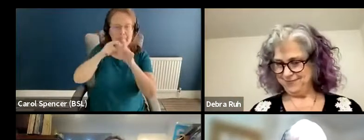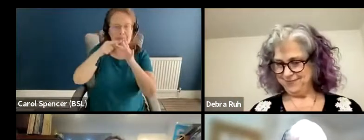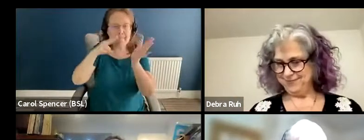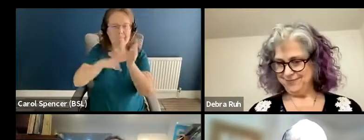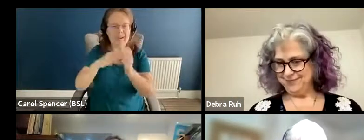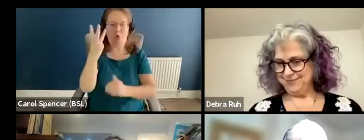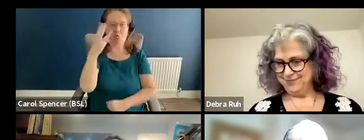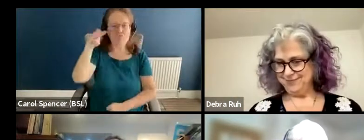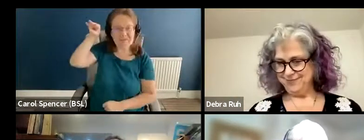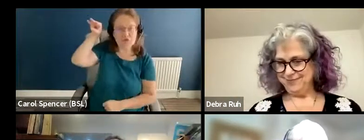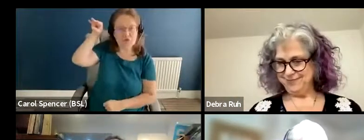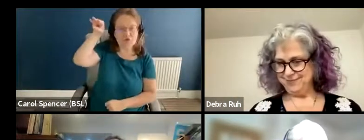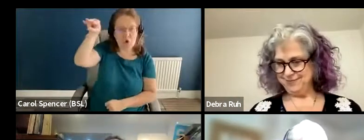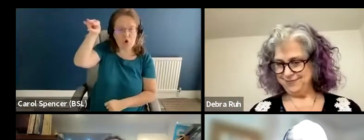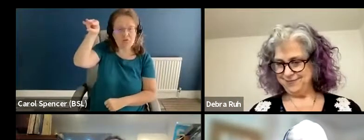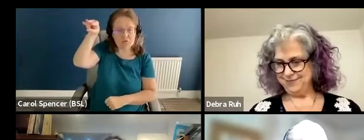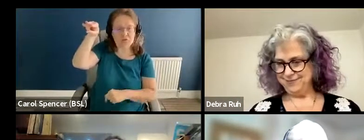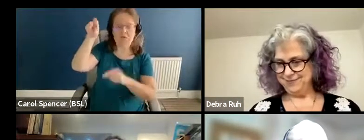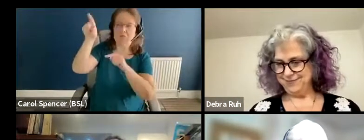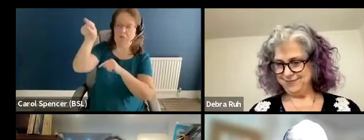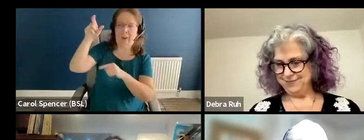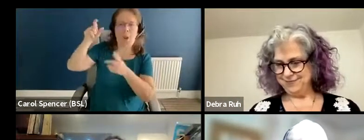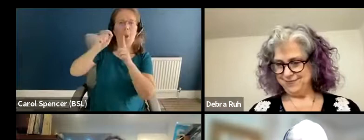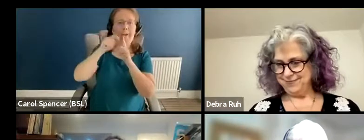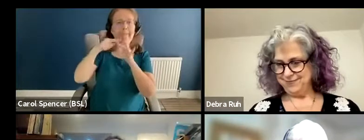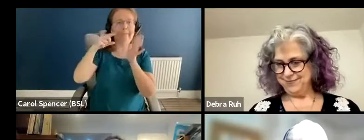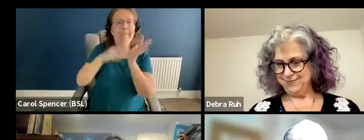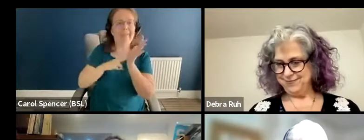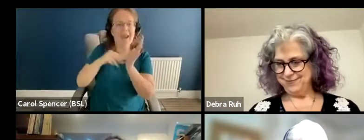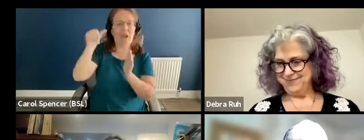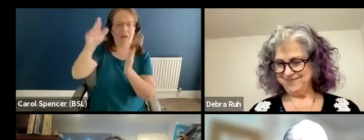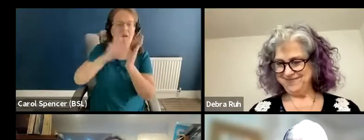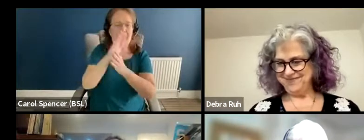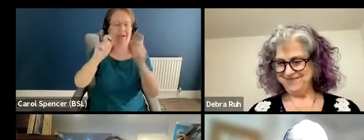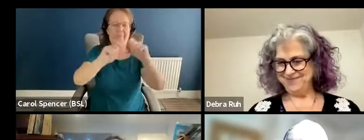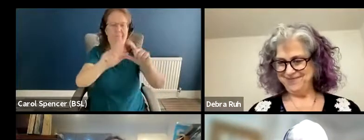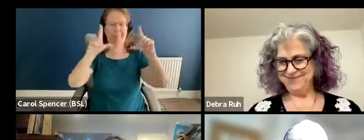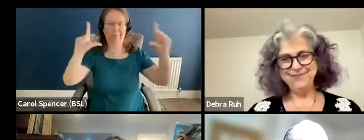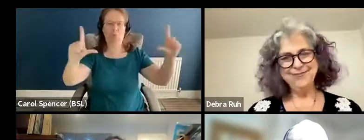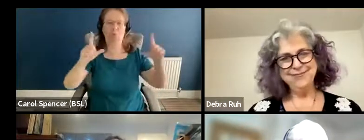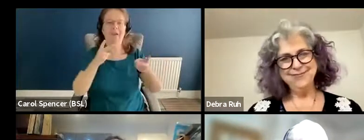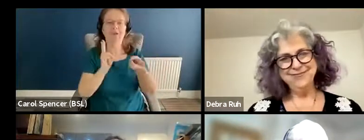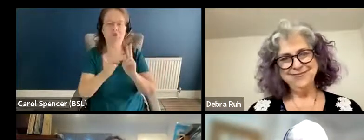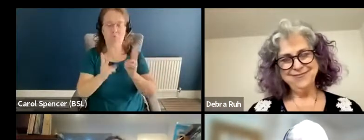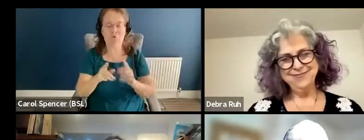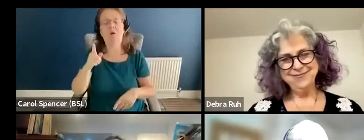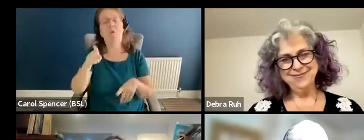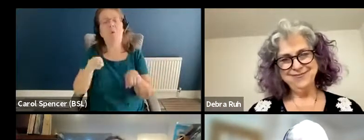the three dots on their video and selecting pin screen.Live captioning is also being provided.